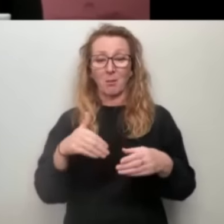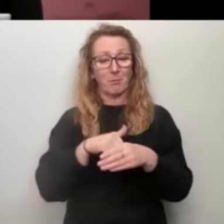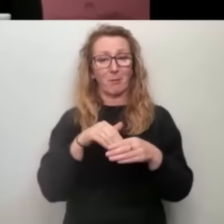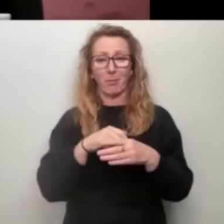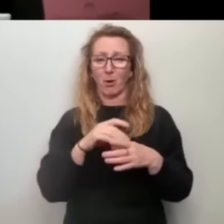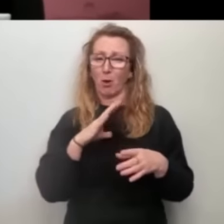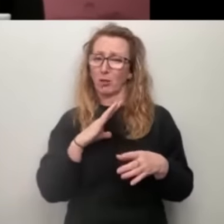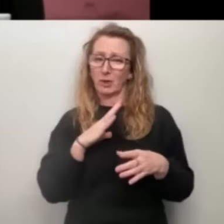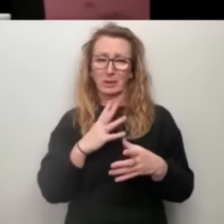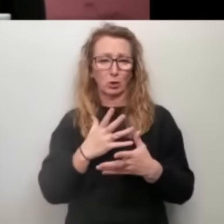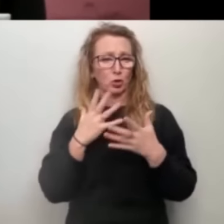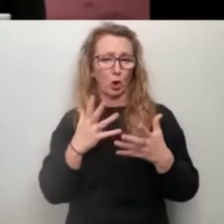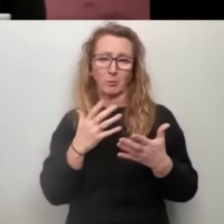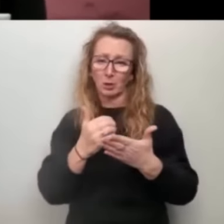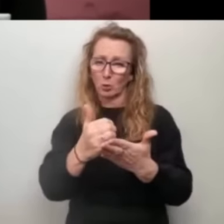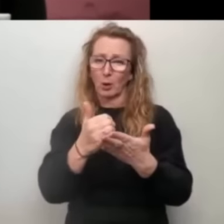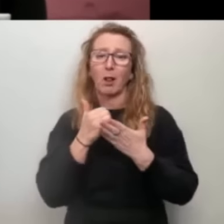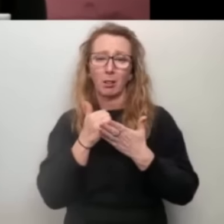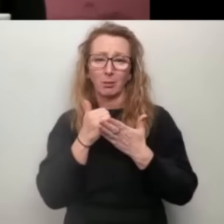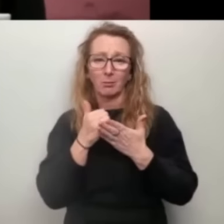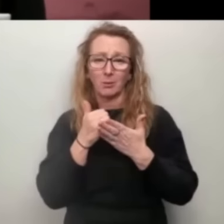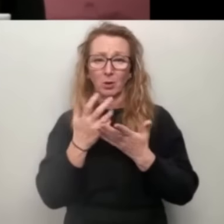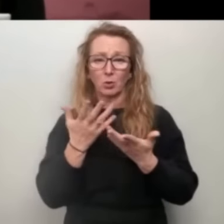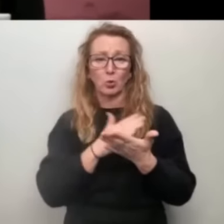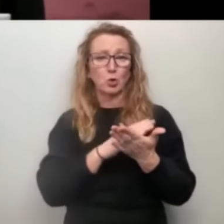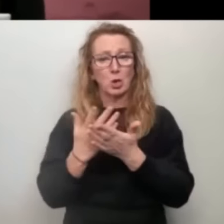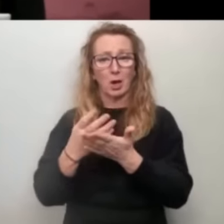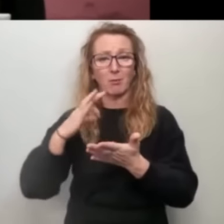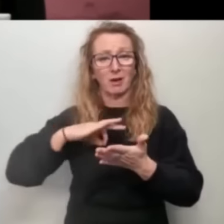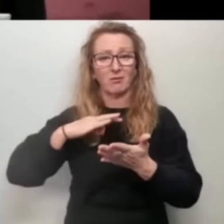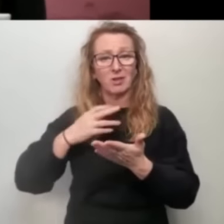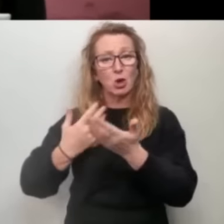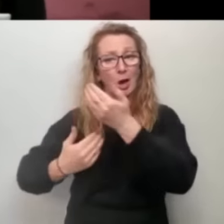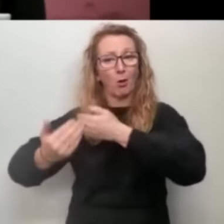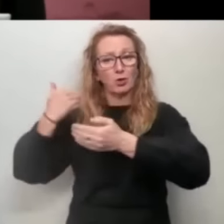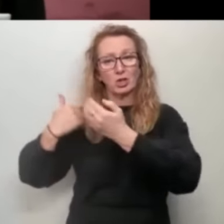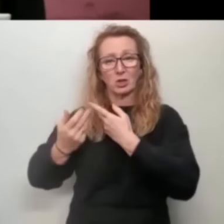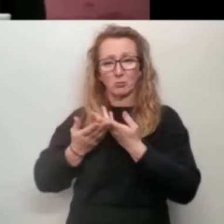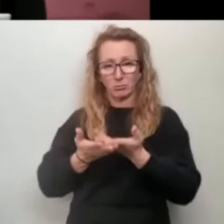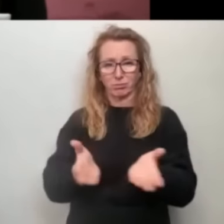to help us share the benefits of heritage with as many people as we can,